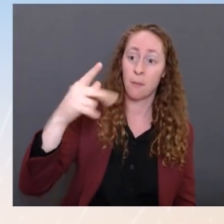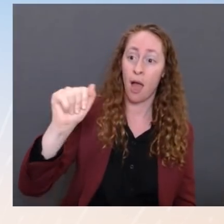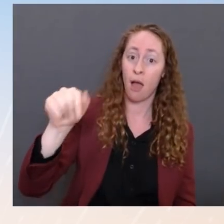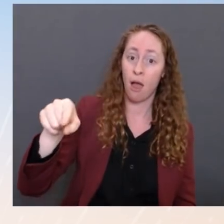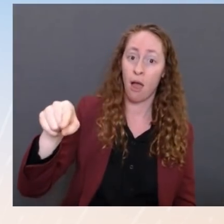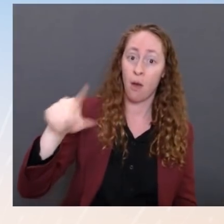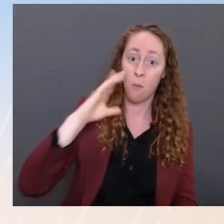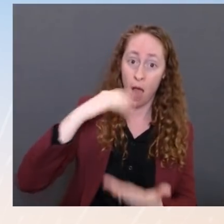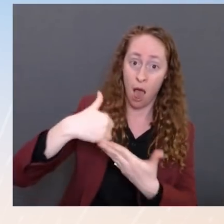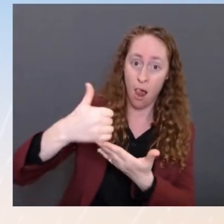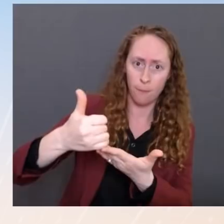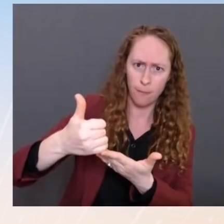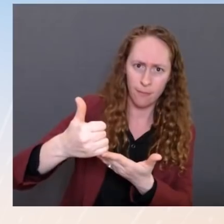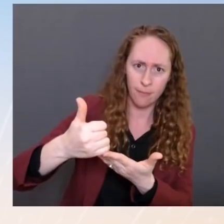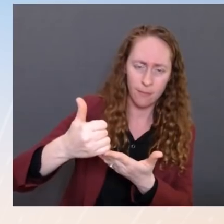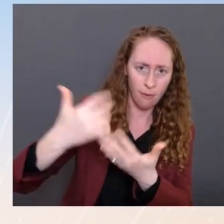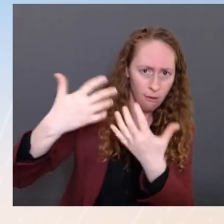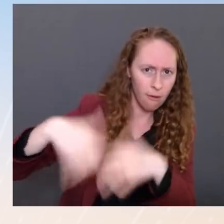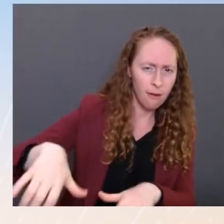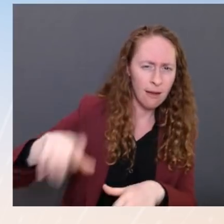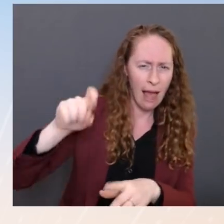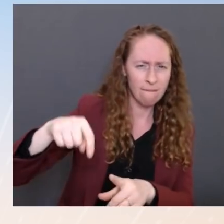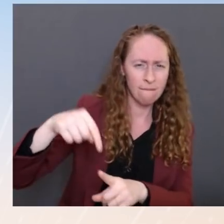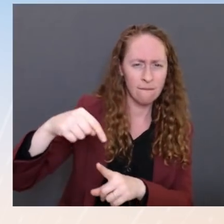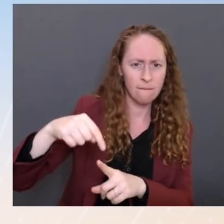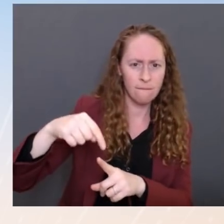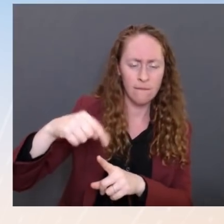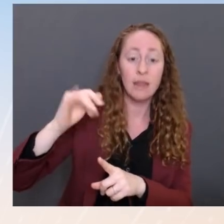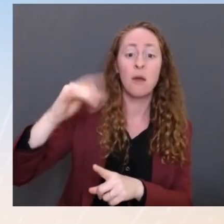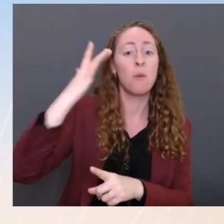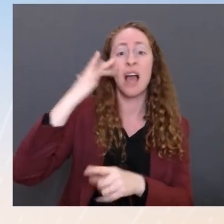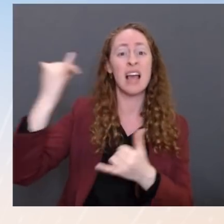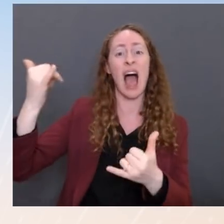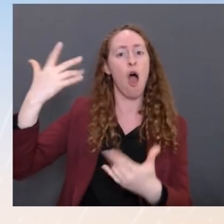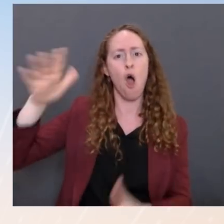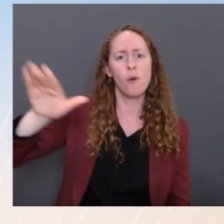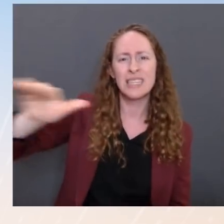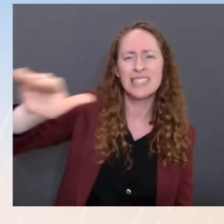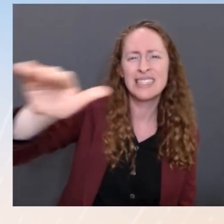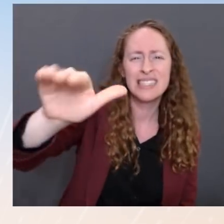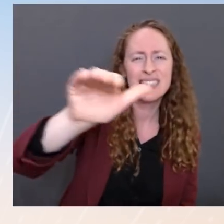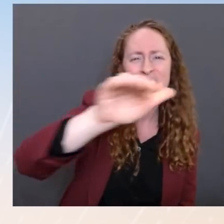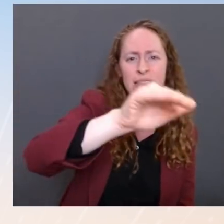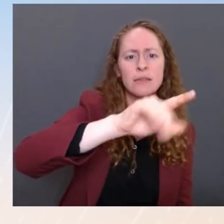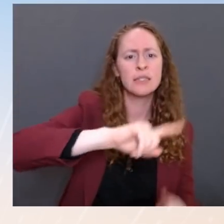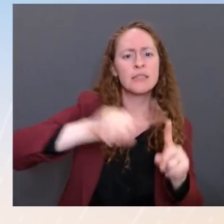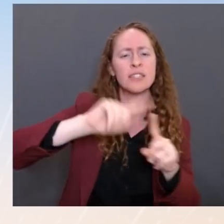the President called CEOs today of some of these vital companies to determine what more can be done,